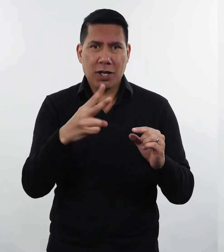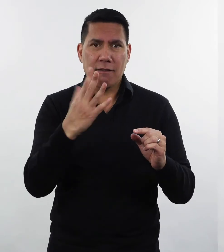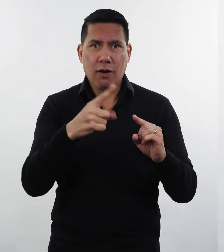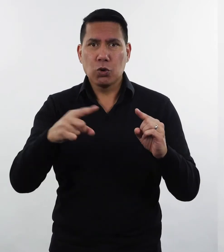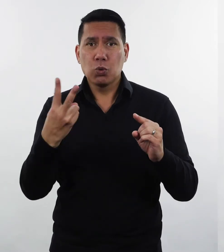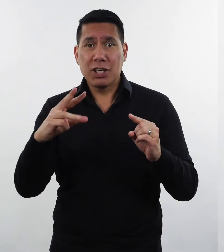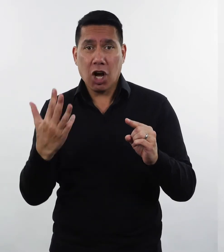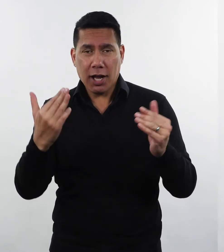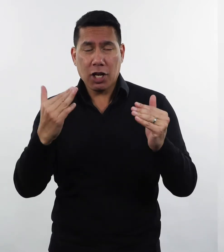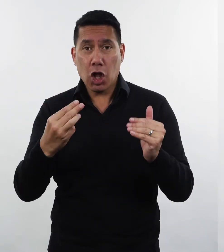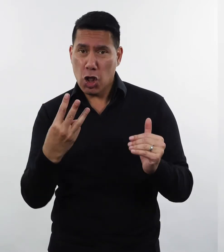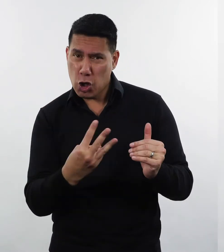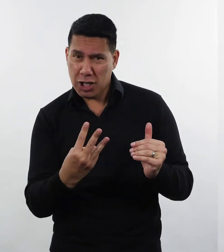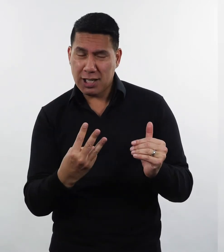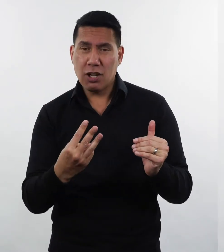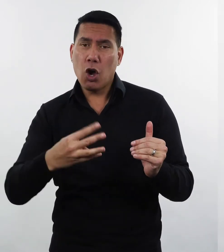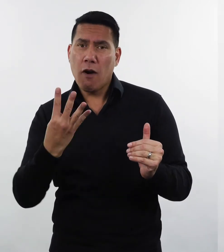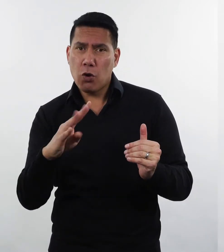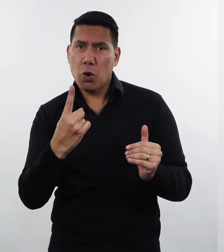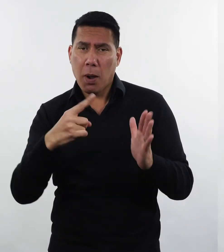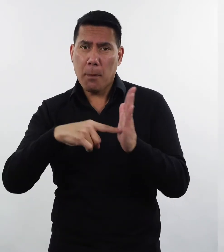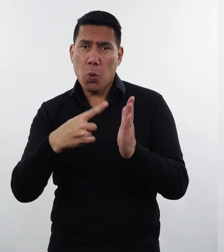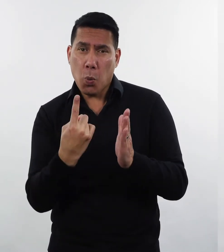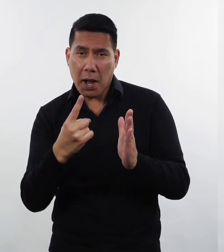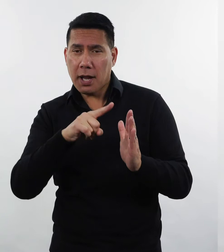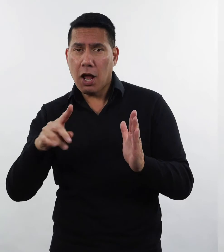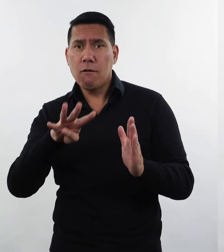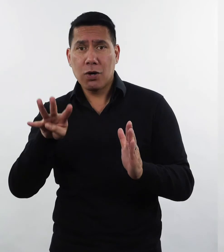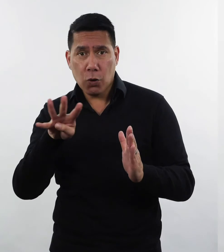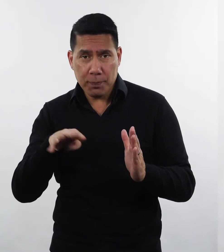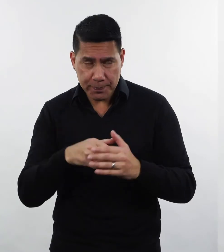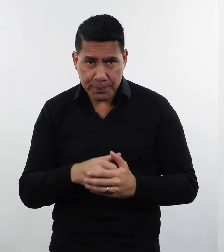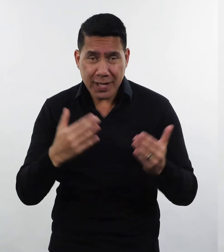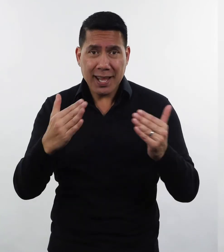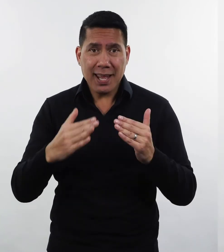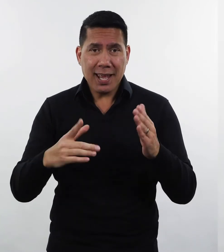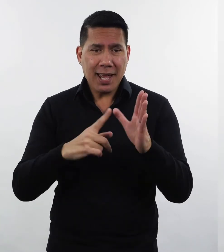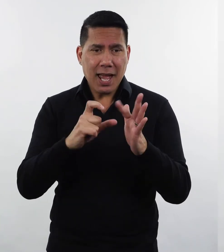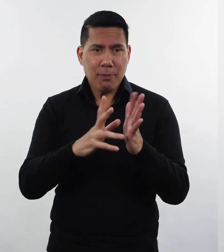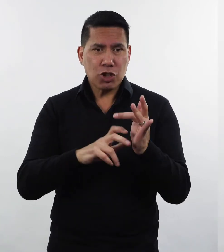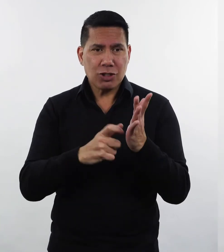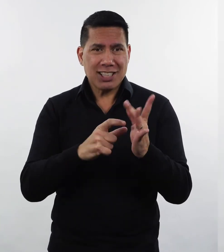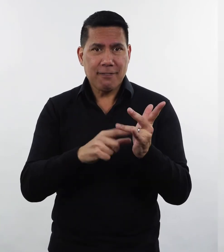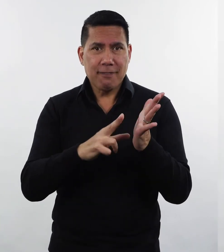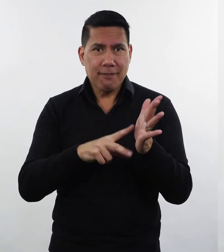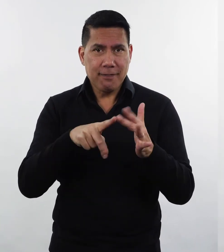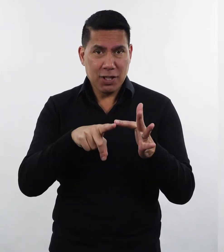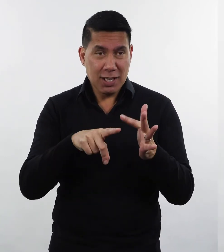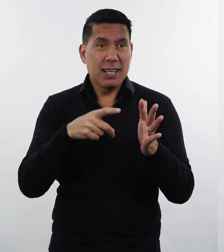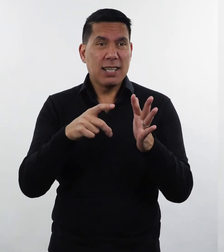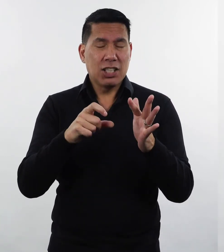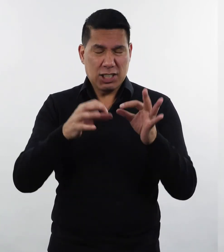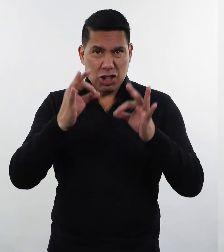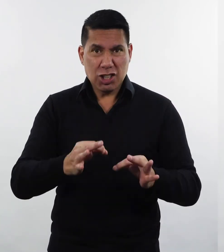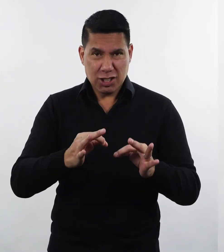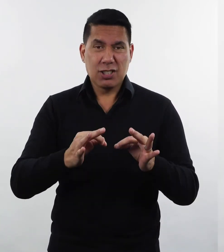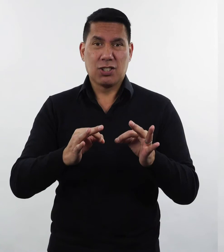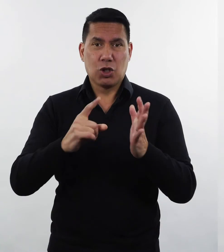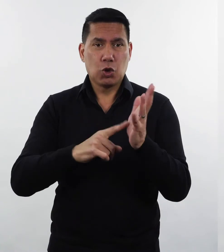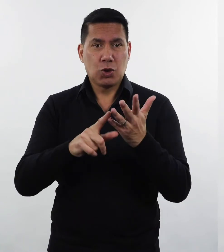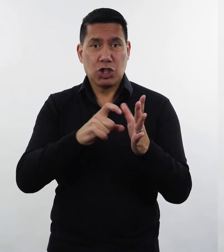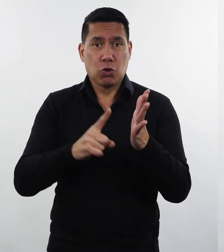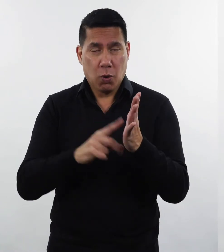and the Administrative Decisions (Judicial Review) Act 1977